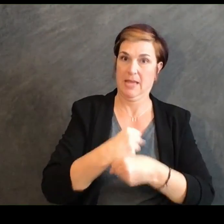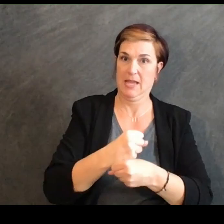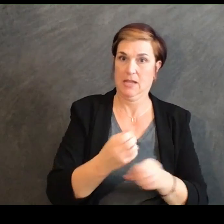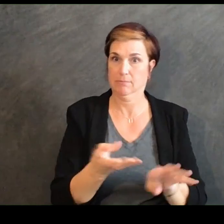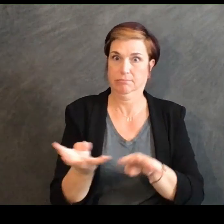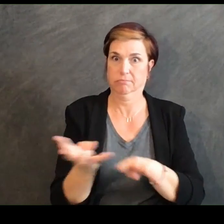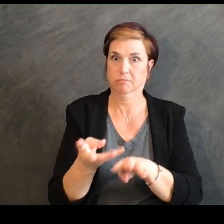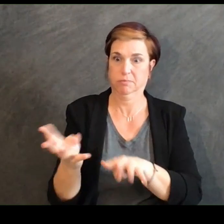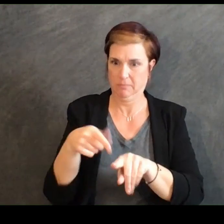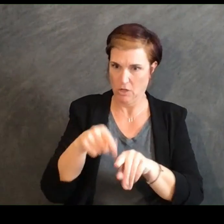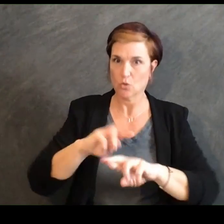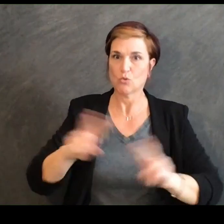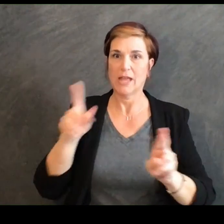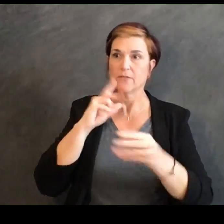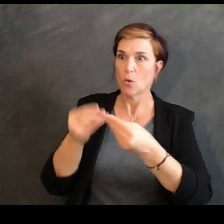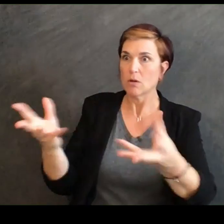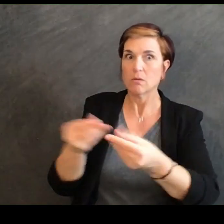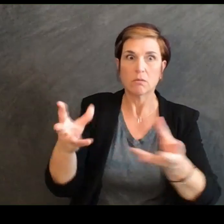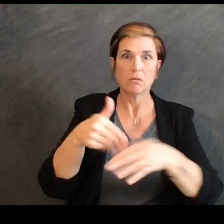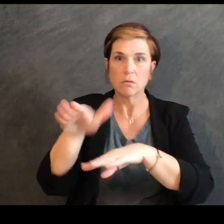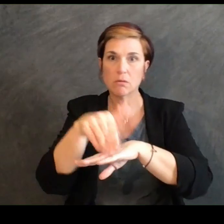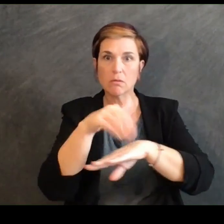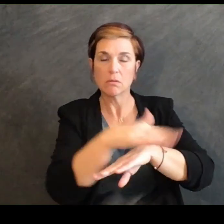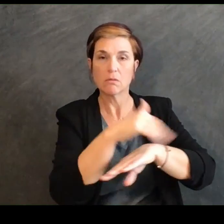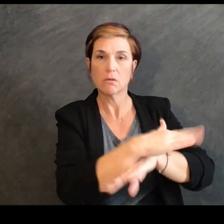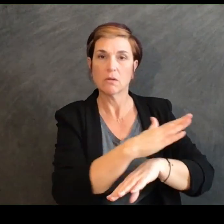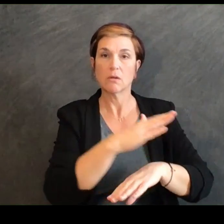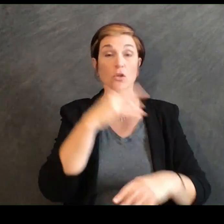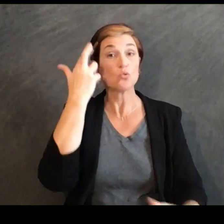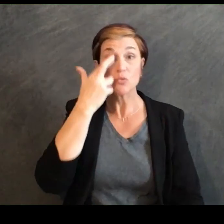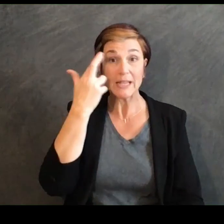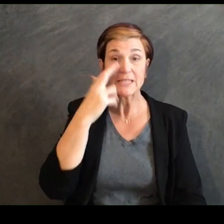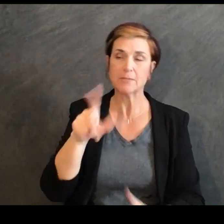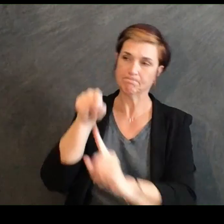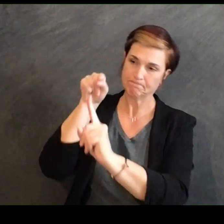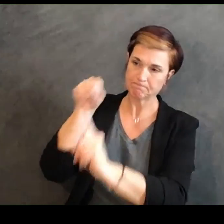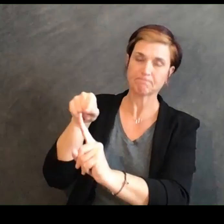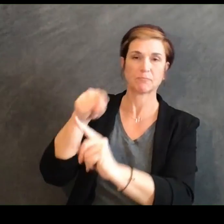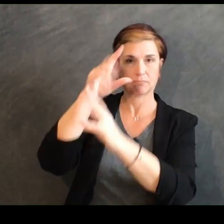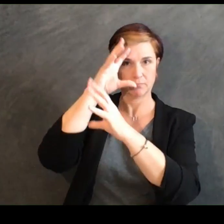future but it's all a result of you tasking us with bringing together not